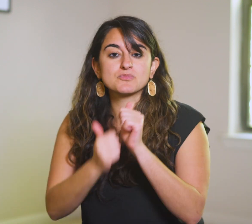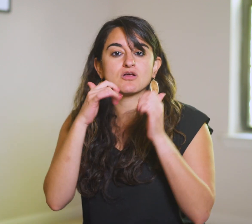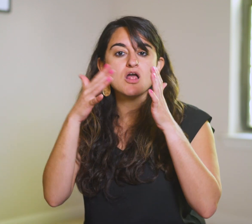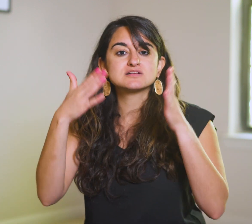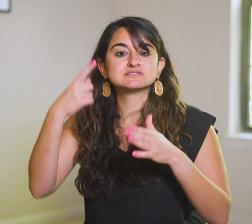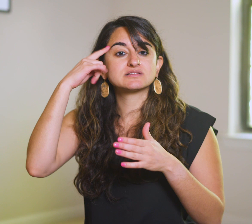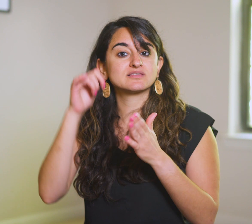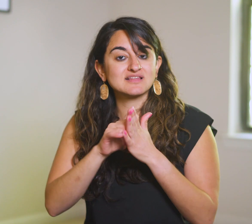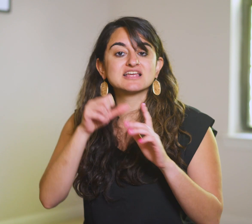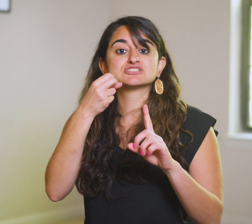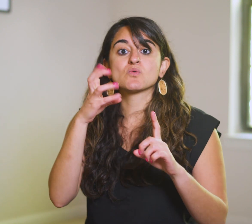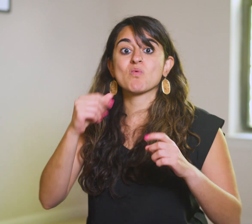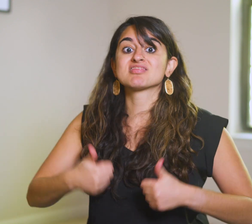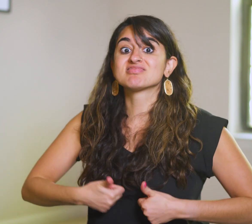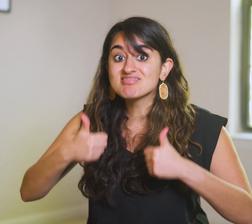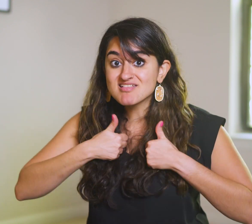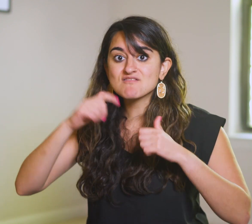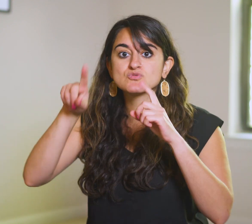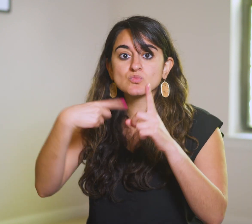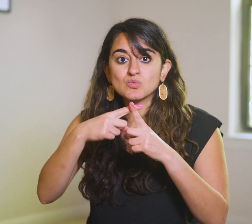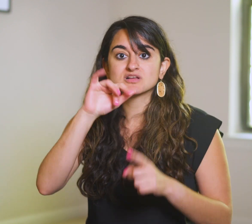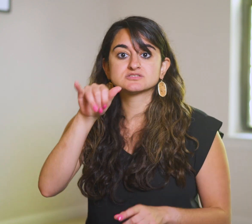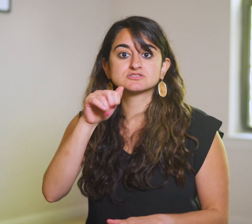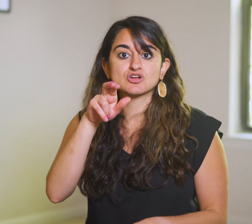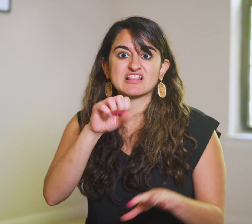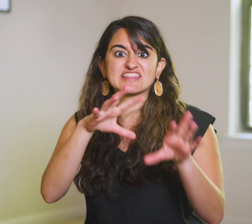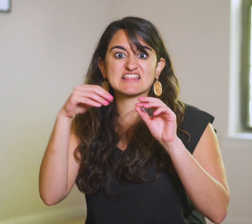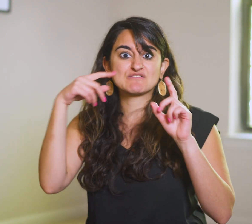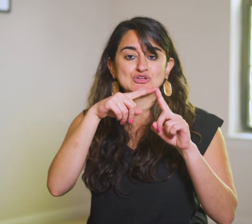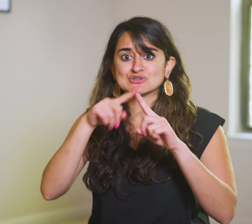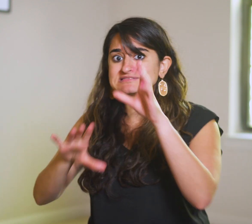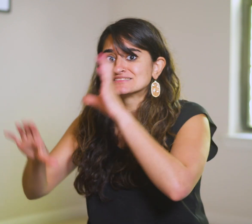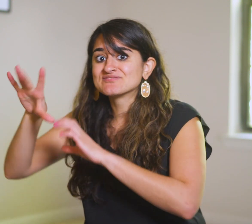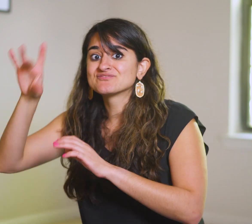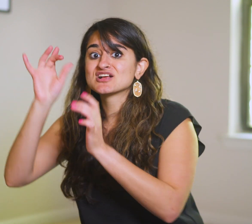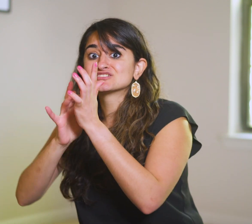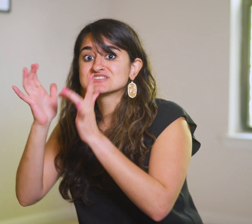Most scholars say she was alive when Jairus left her to find Jesus